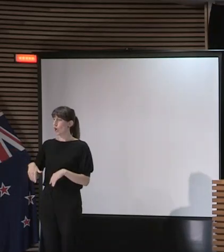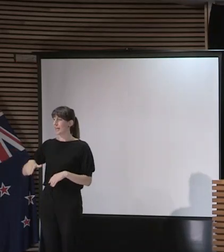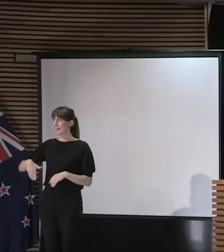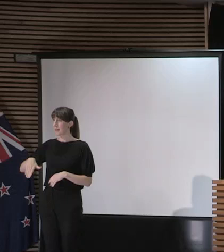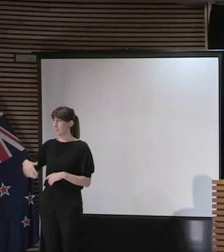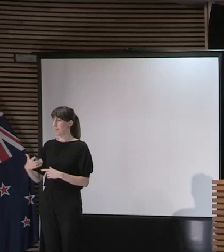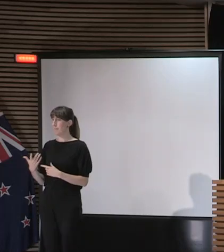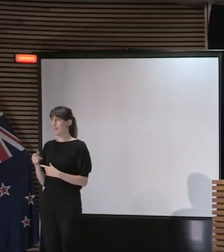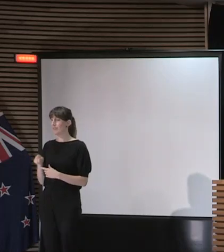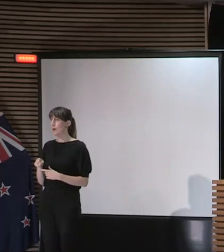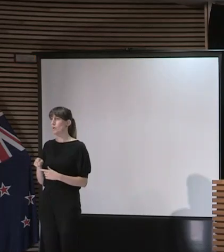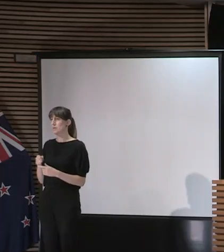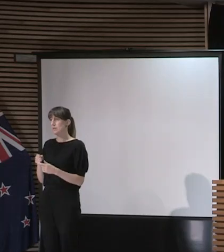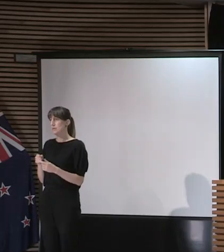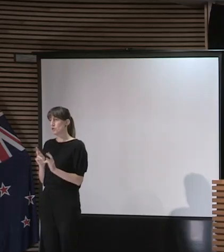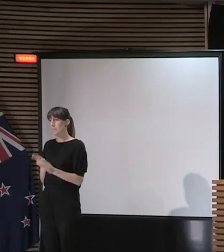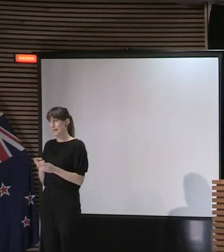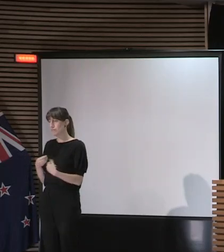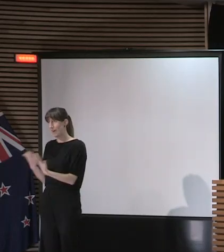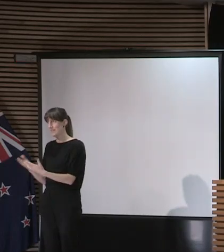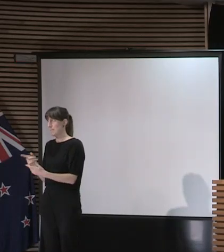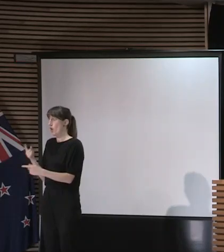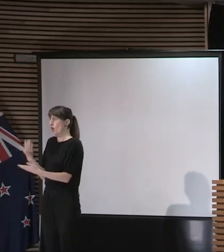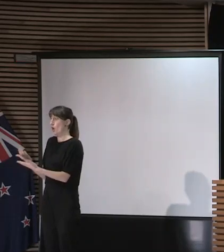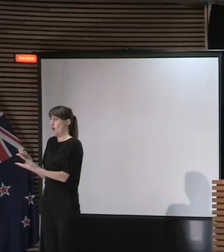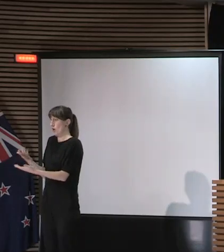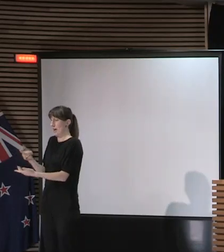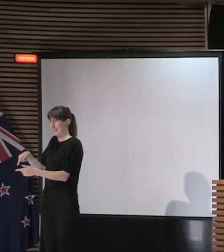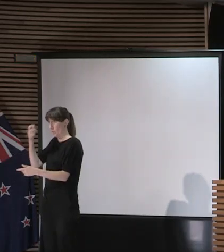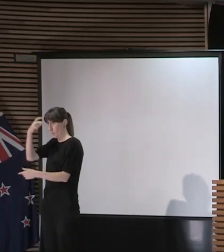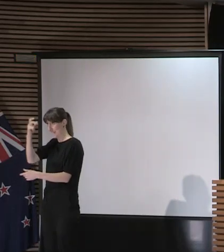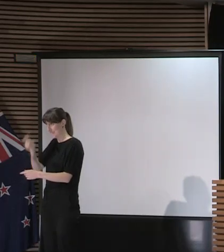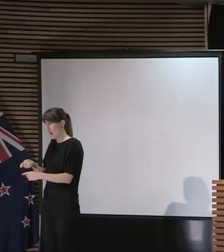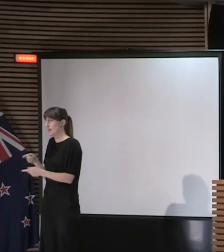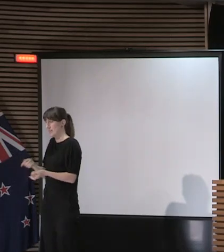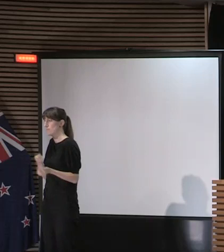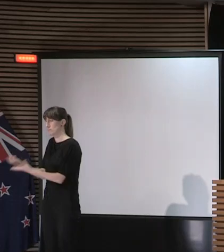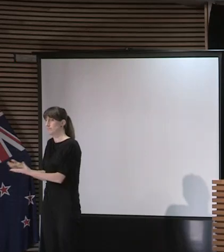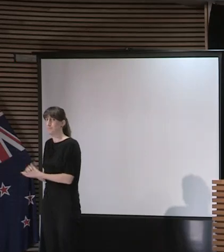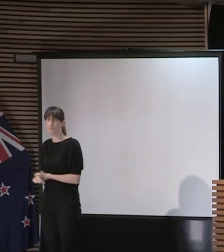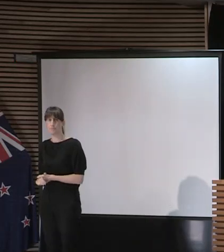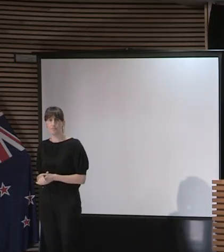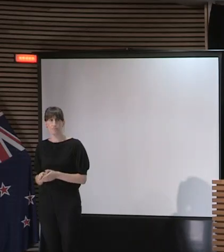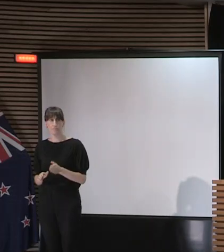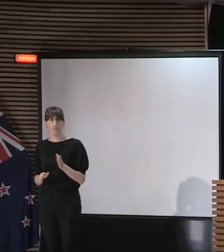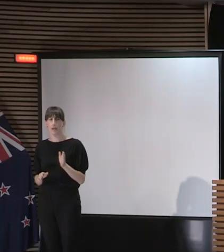the emergency management team that we have down there. That's essentially what an